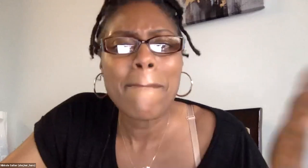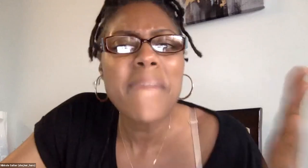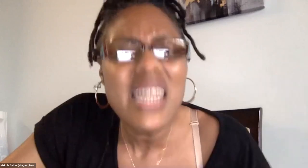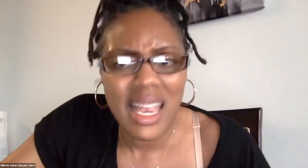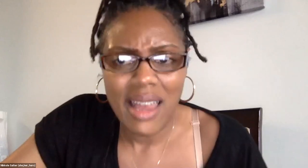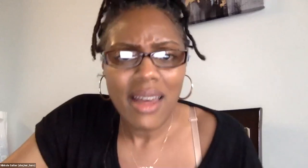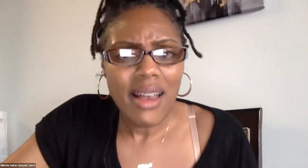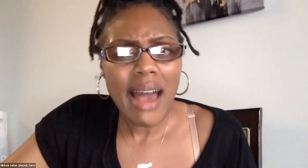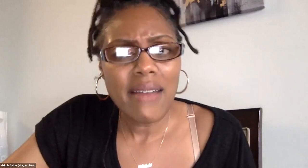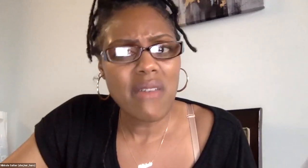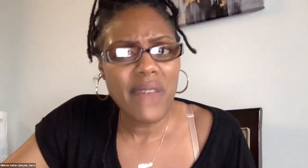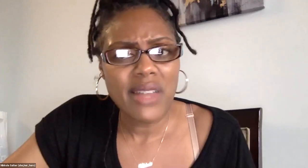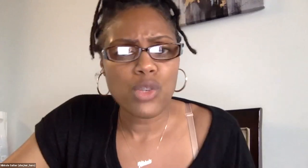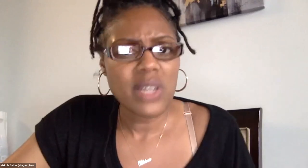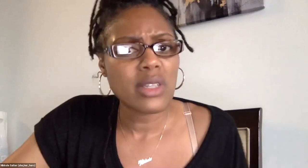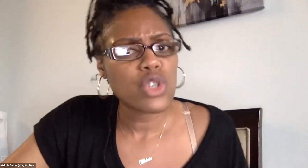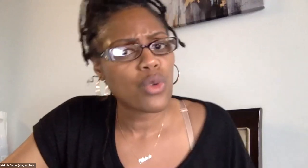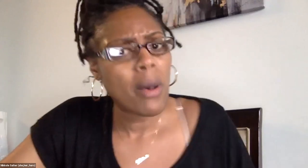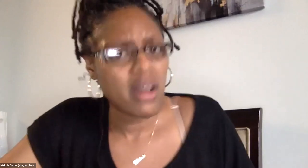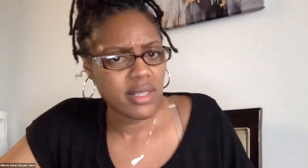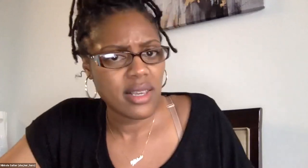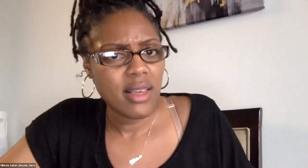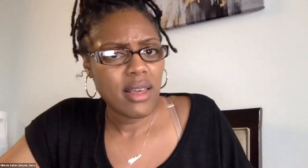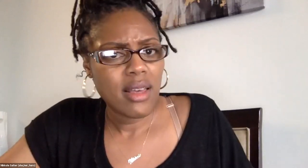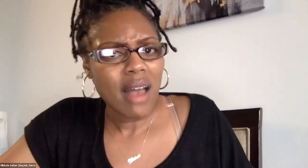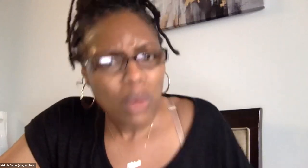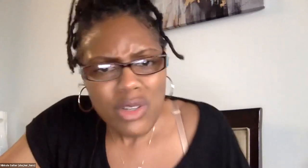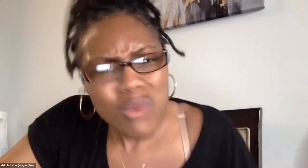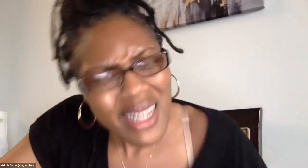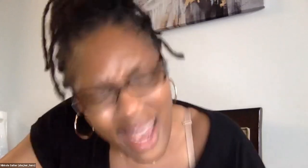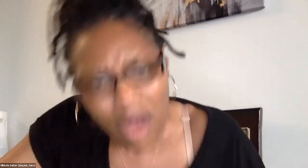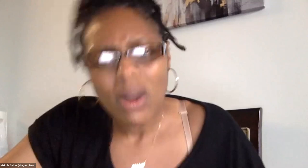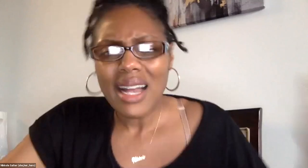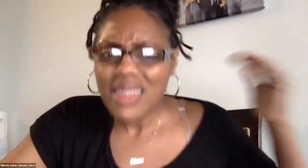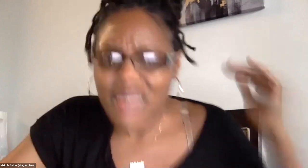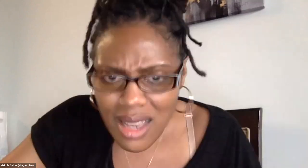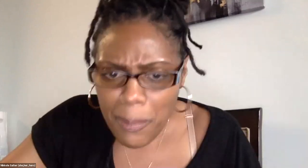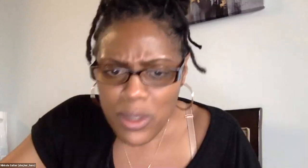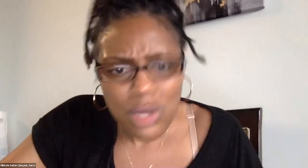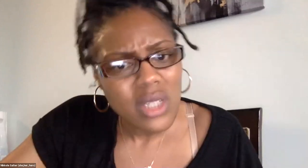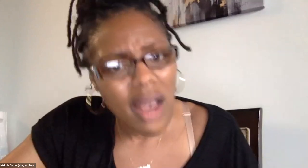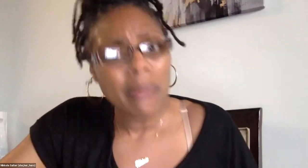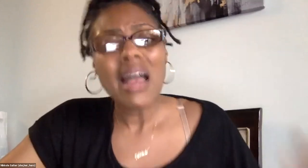meaning out of the events recently strewn upon us. I want us, right now, at this opportune time,